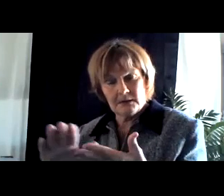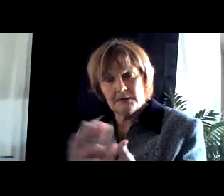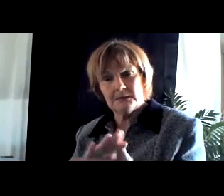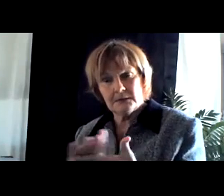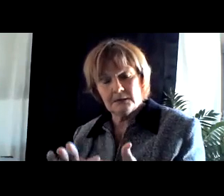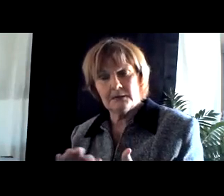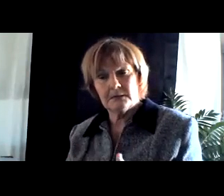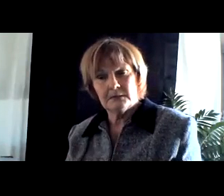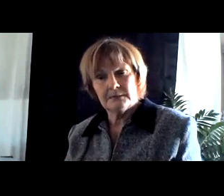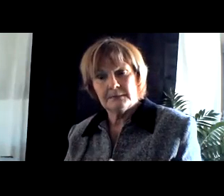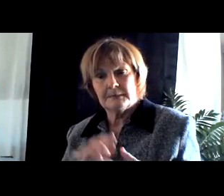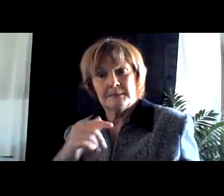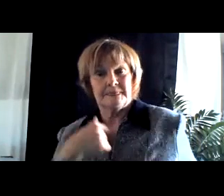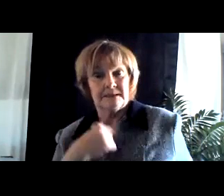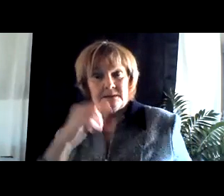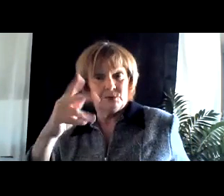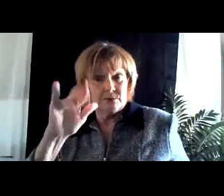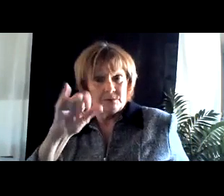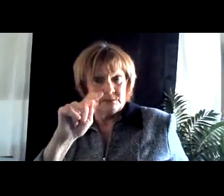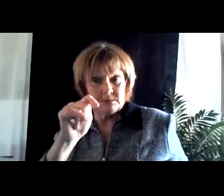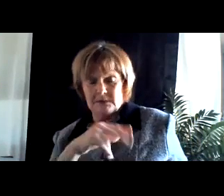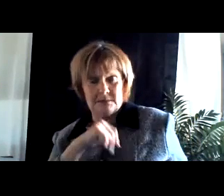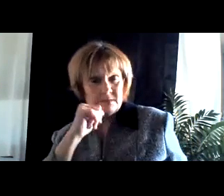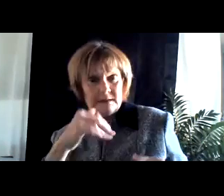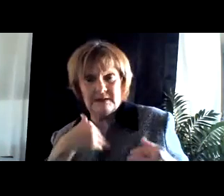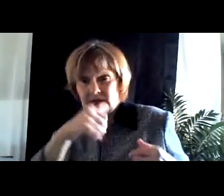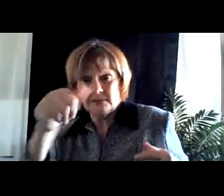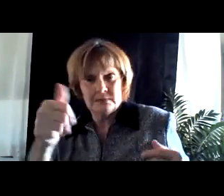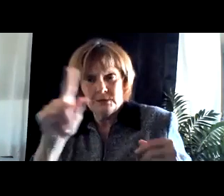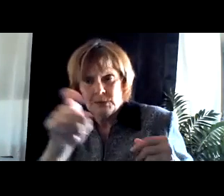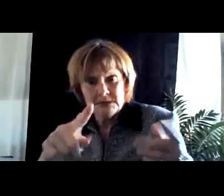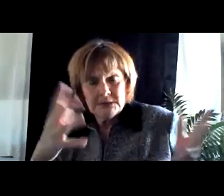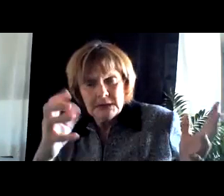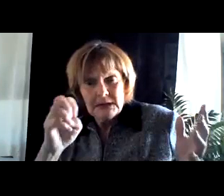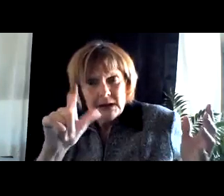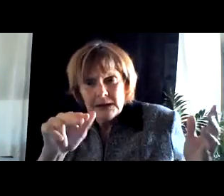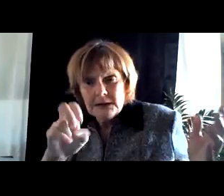I don't have other questions. Elaine, is there anything from YouTube? [Elaine] Nothing at this time.